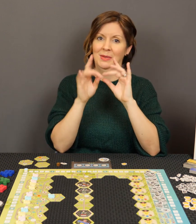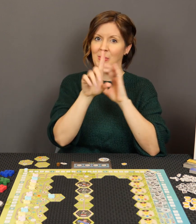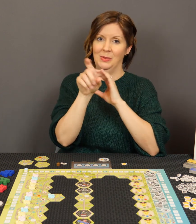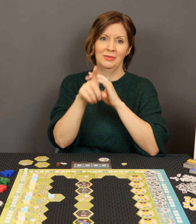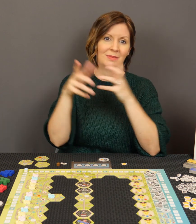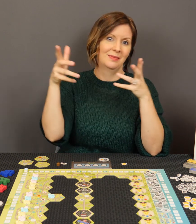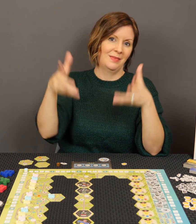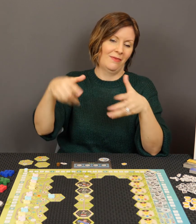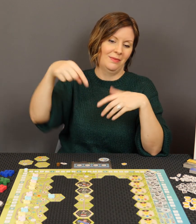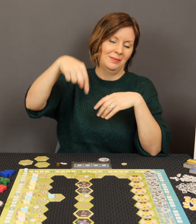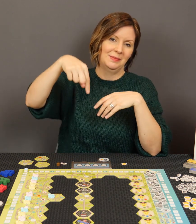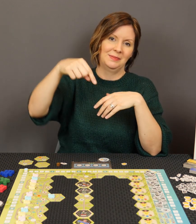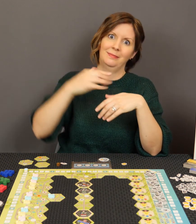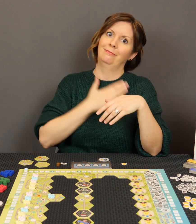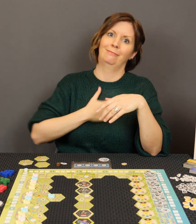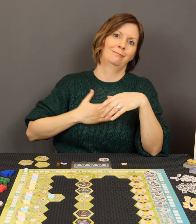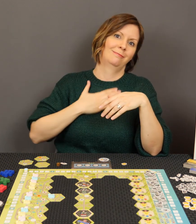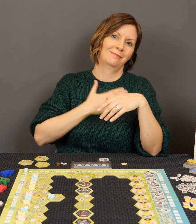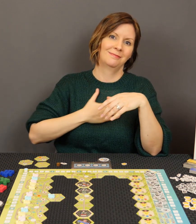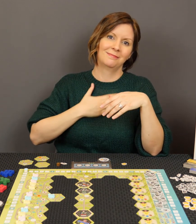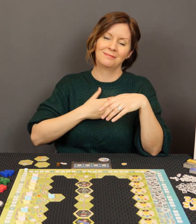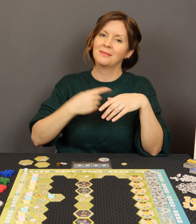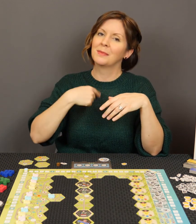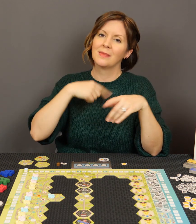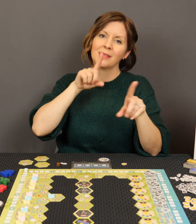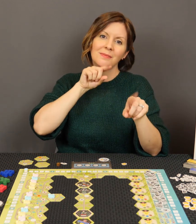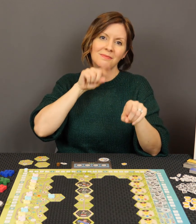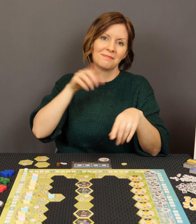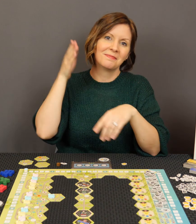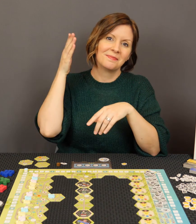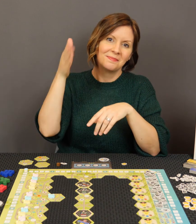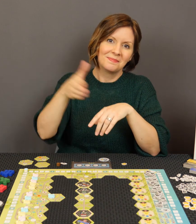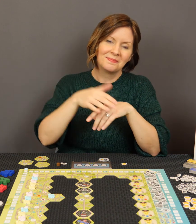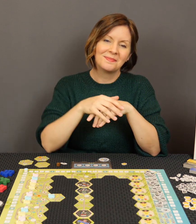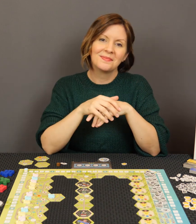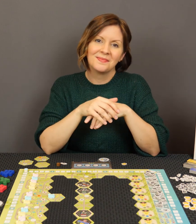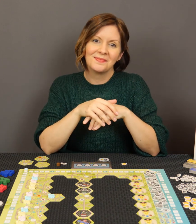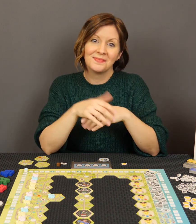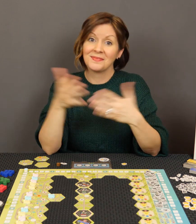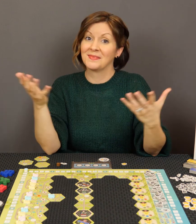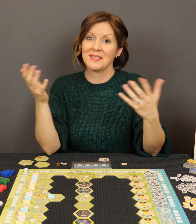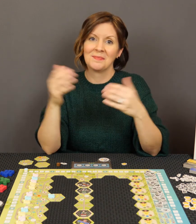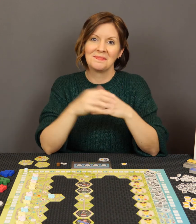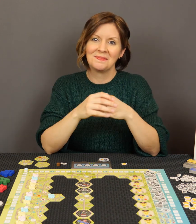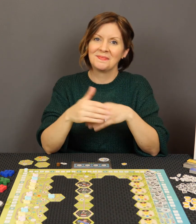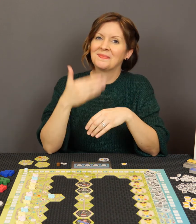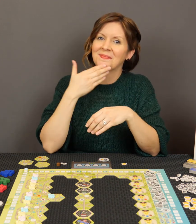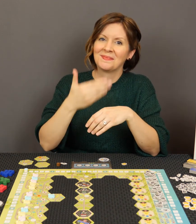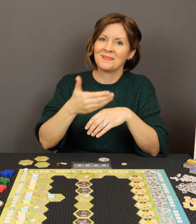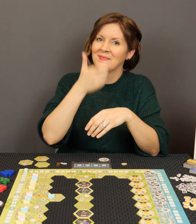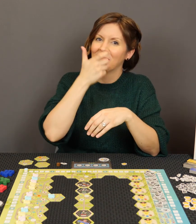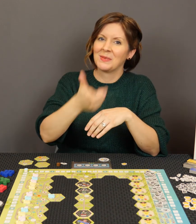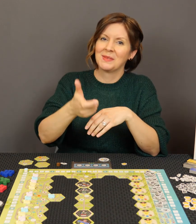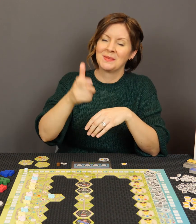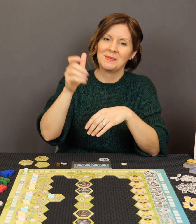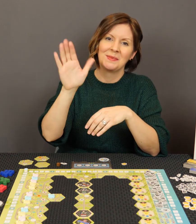If you have any comments or questions please leave them below and I will gladly respond. Thank you so much for watching!